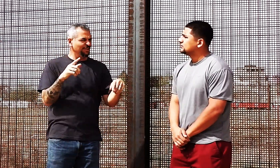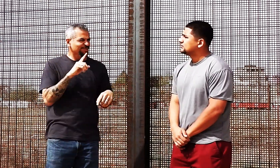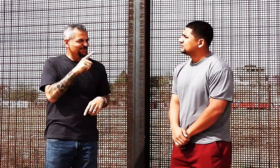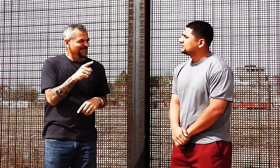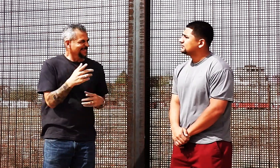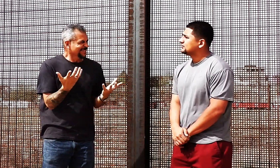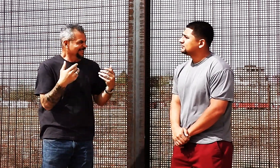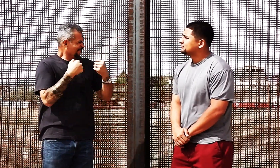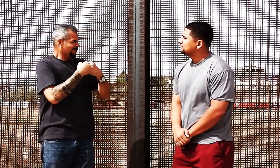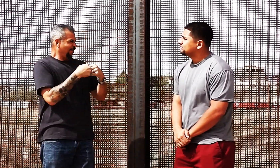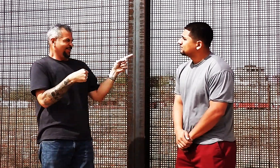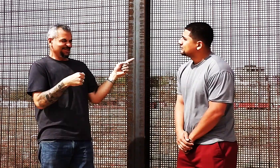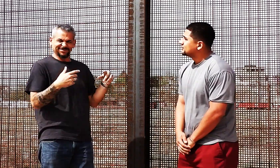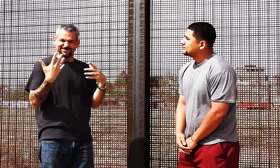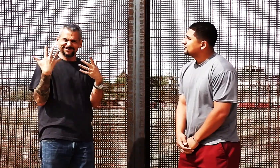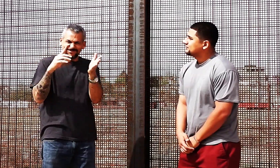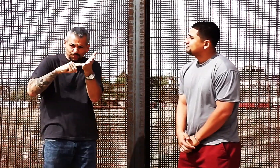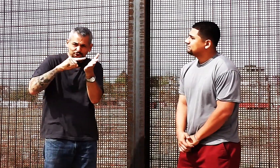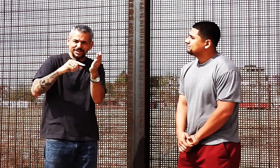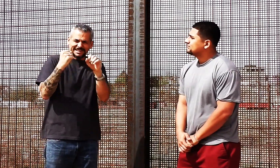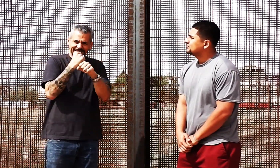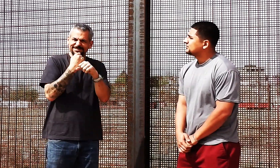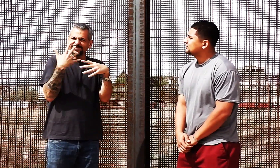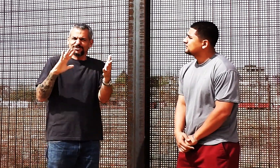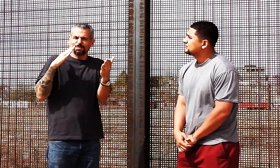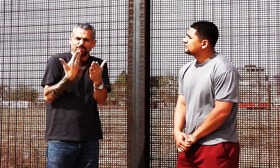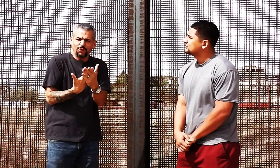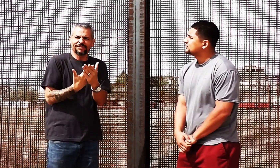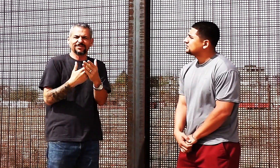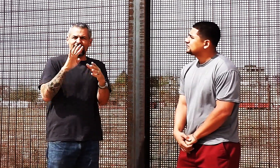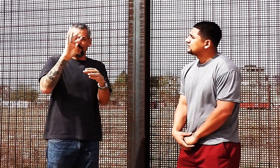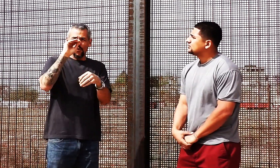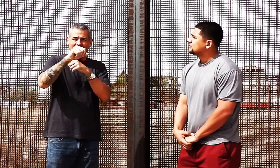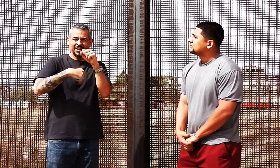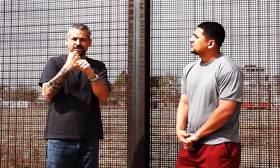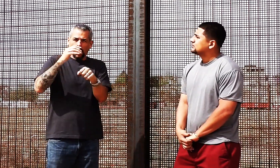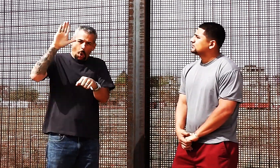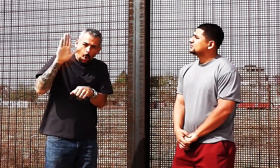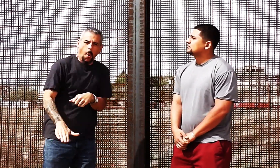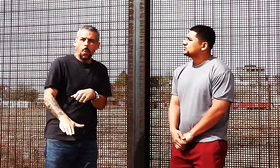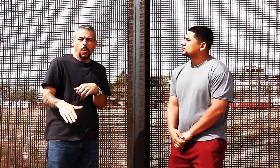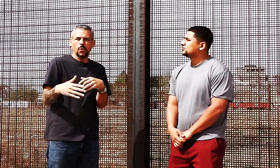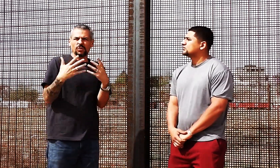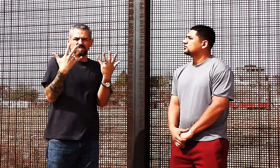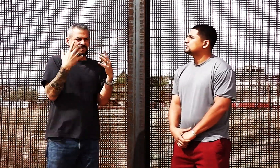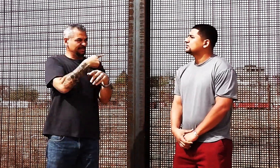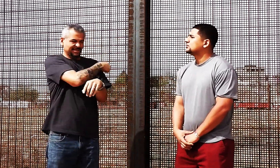In fact, the numbers and stats has repeatedly proved the border crossings from Mexico are 40 year at their lowest level.